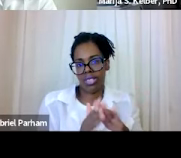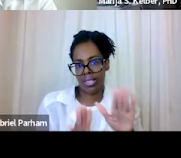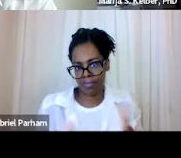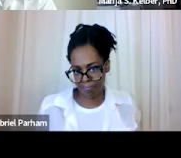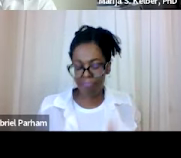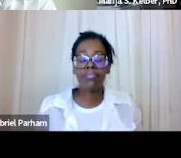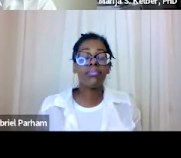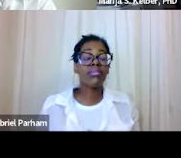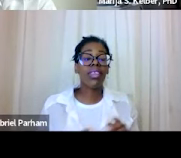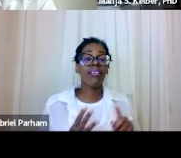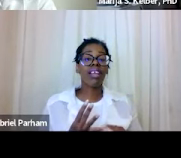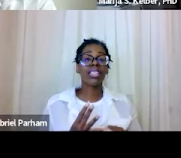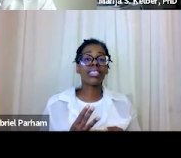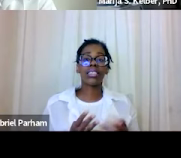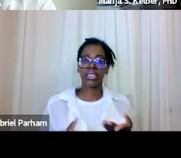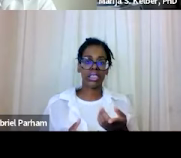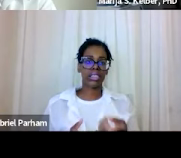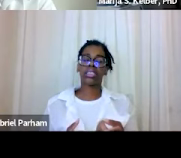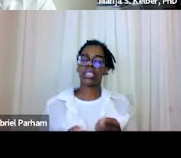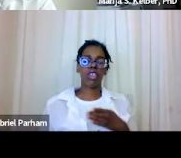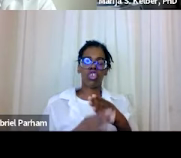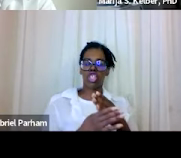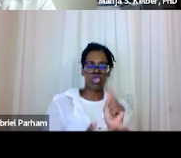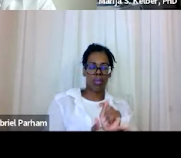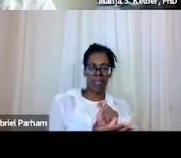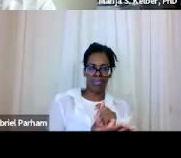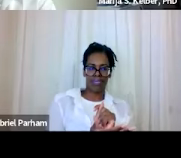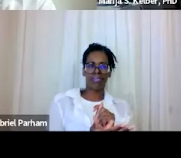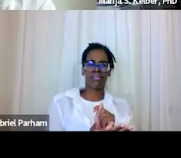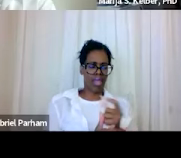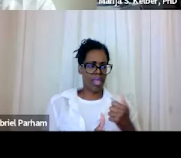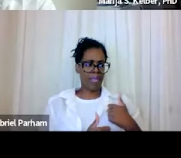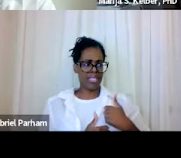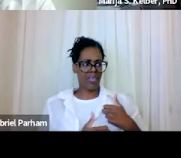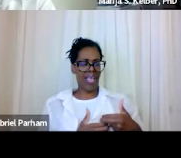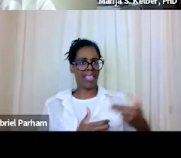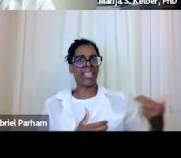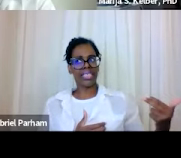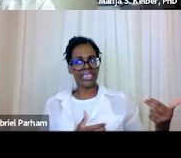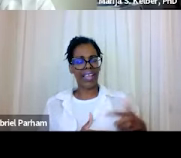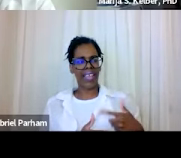And then finally, barriers to treatment. Once you leave the military, how is that mental health treatment access?